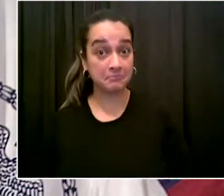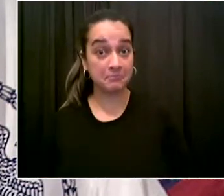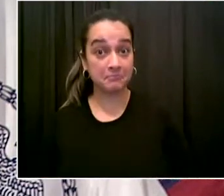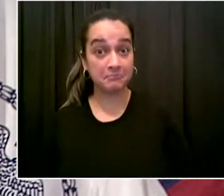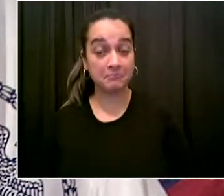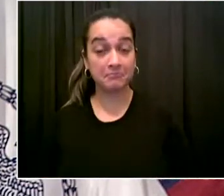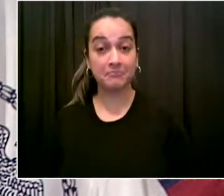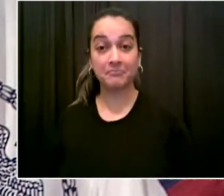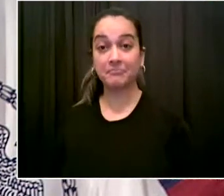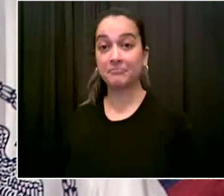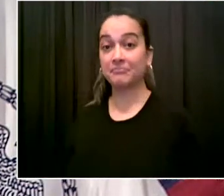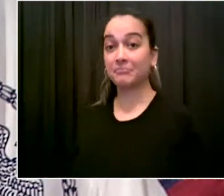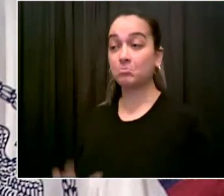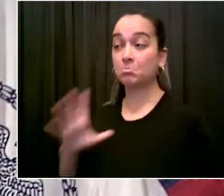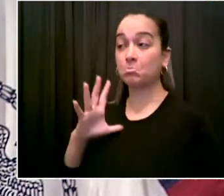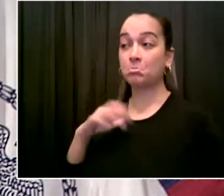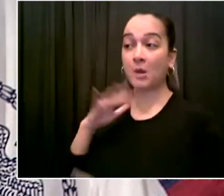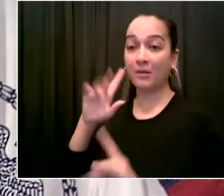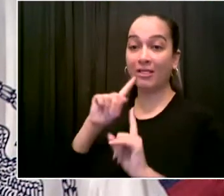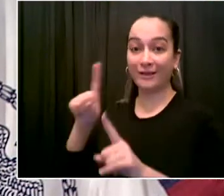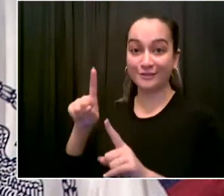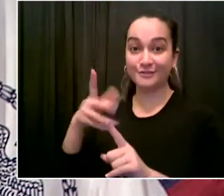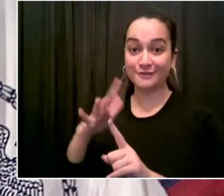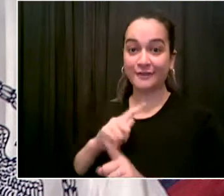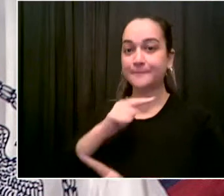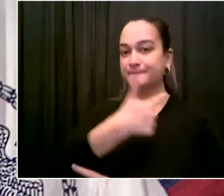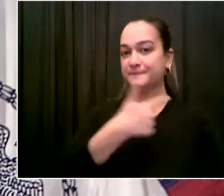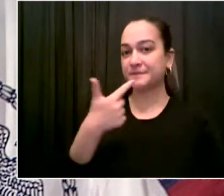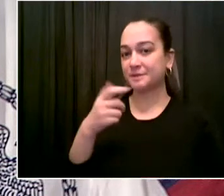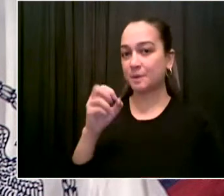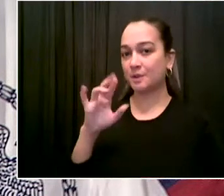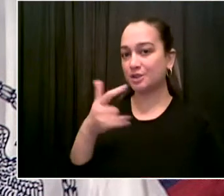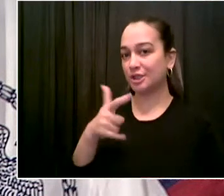POSITION. I WILL START AND THEN GEORGIA